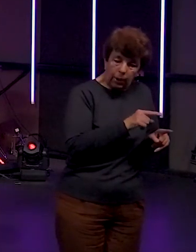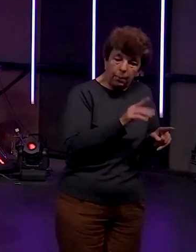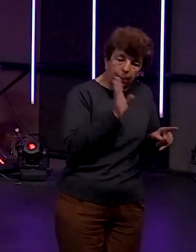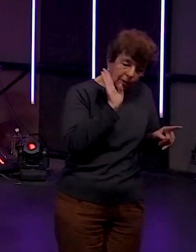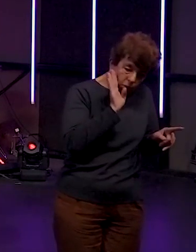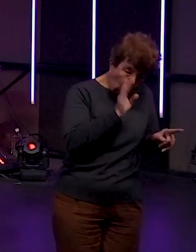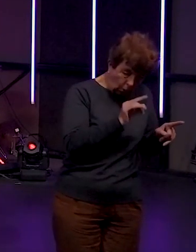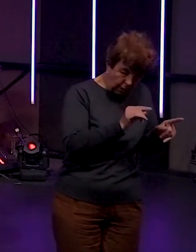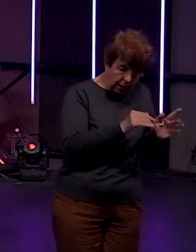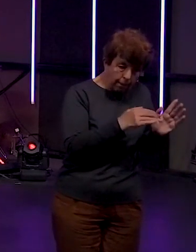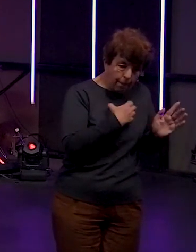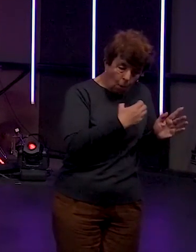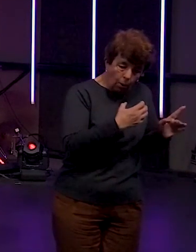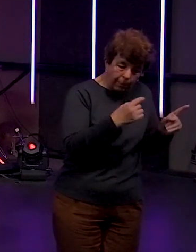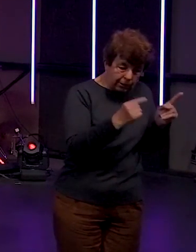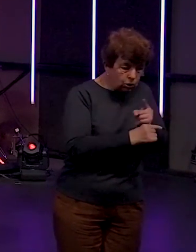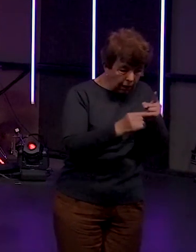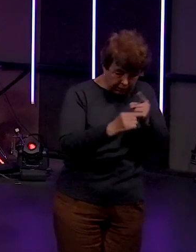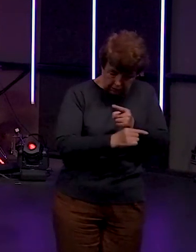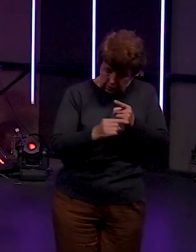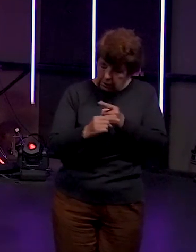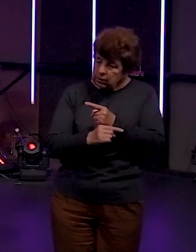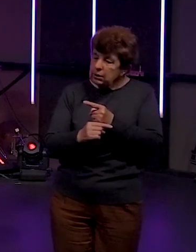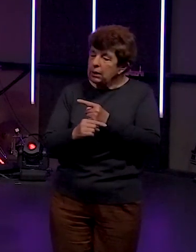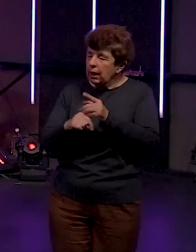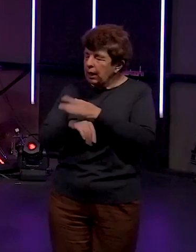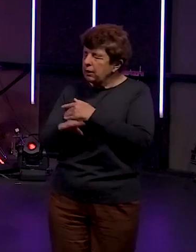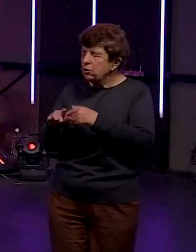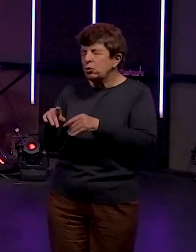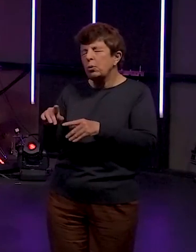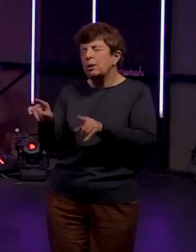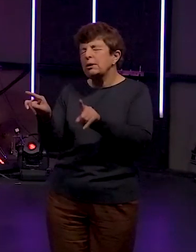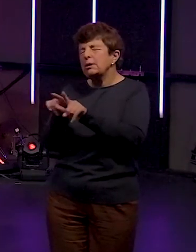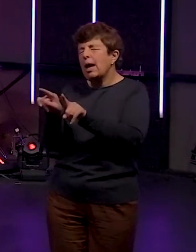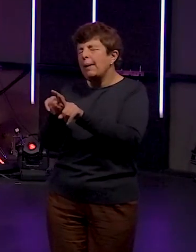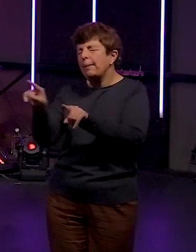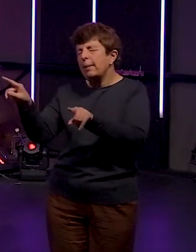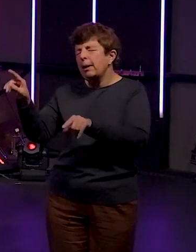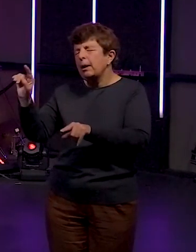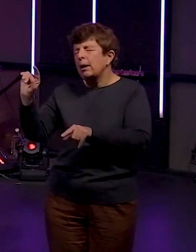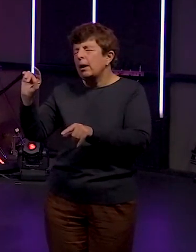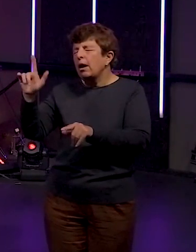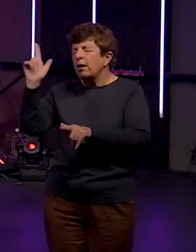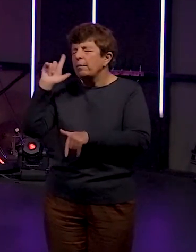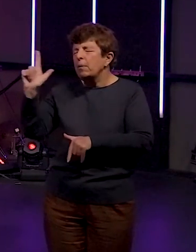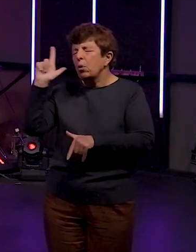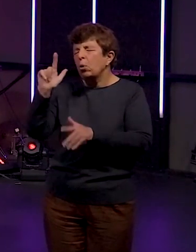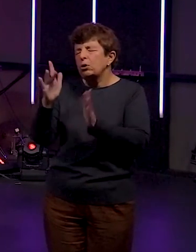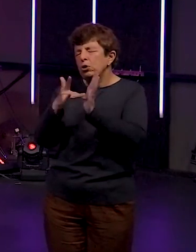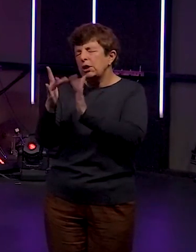more and more being changed into the image or into the likeness of the Lord Jesus.